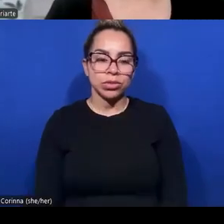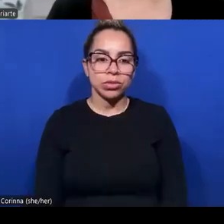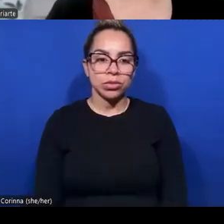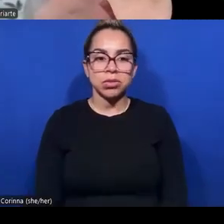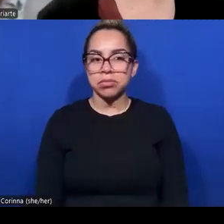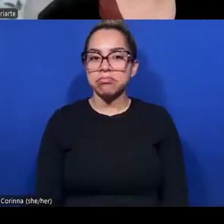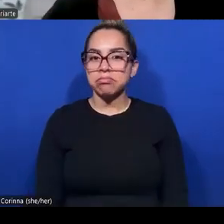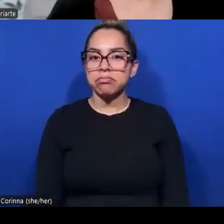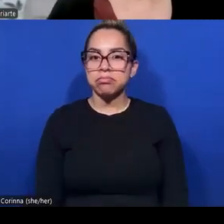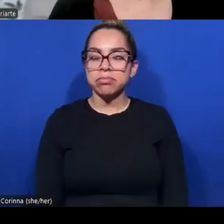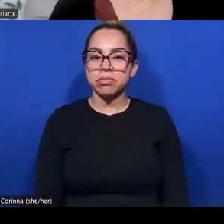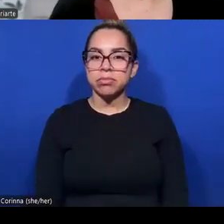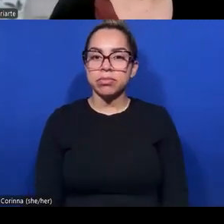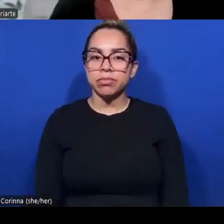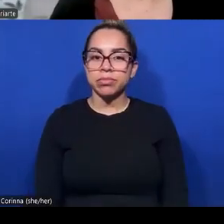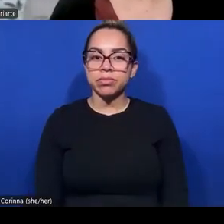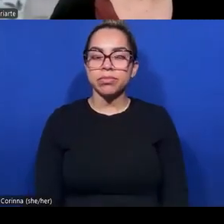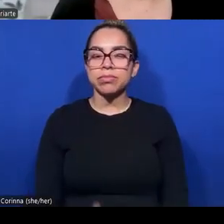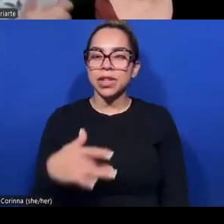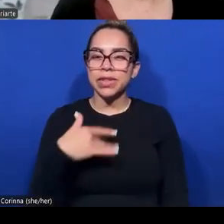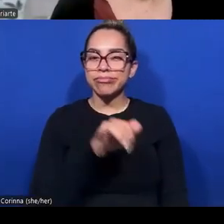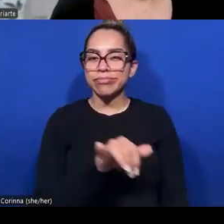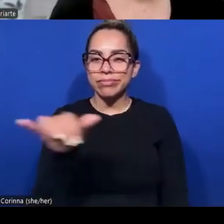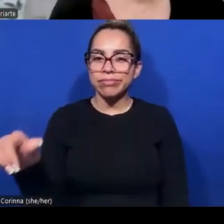I liken it to when you're doing online banking.